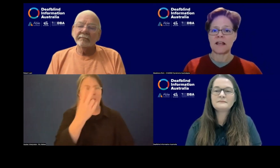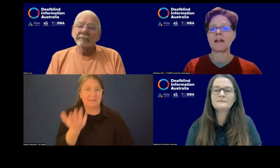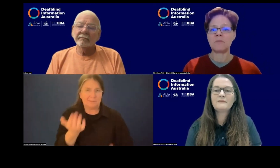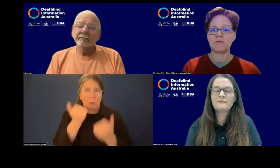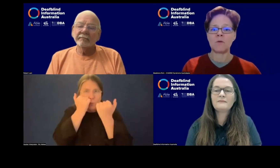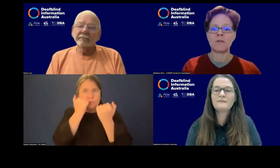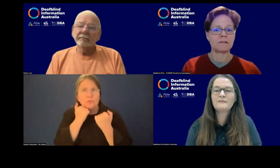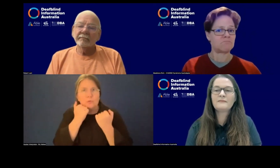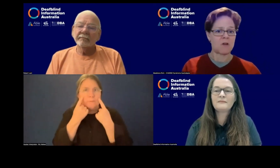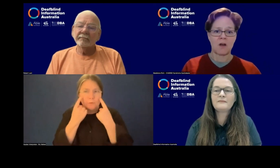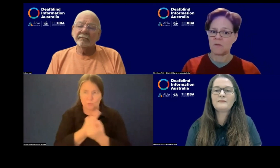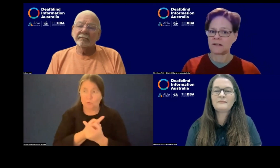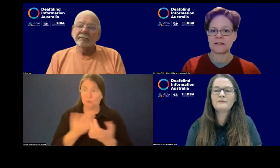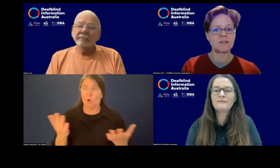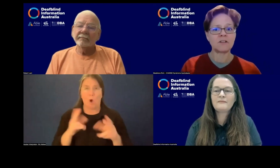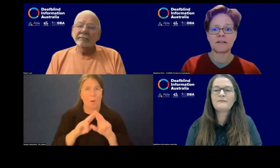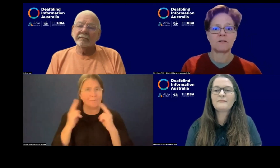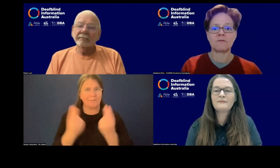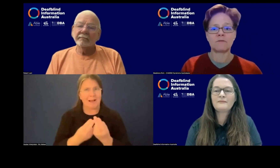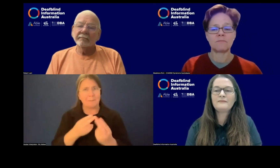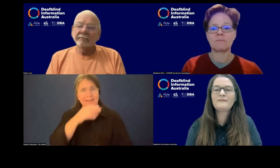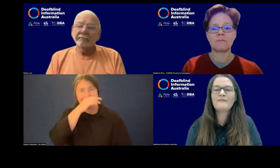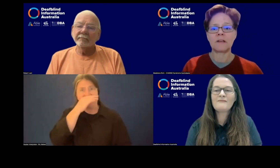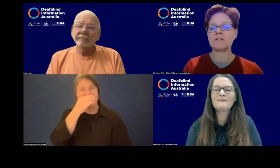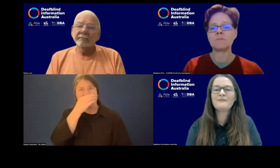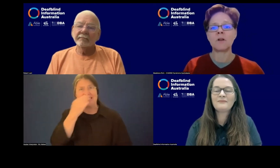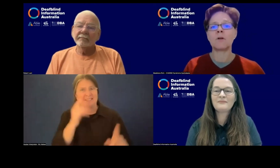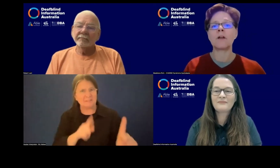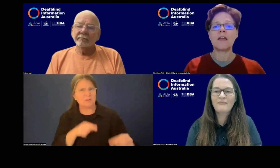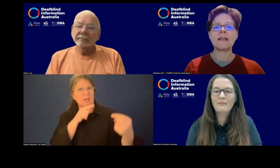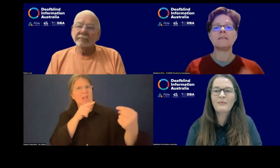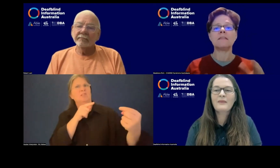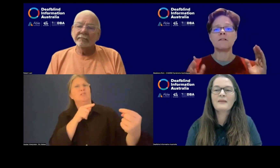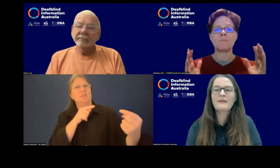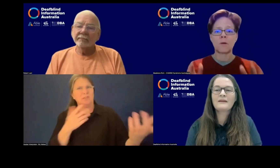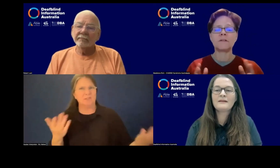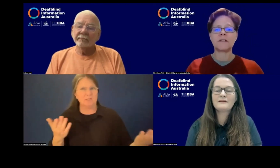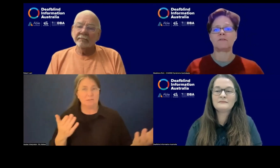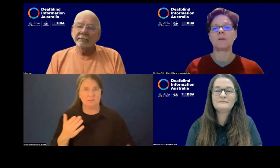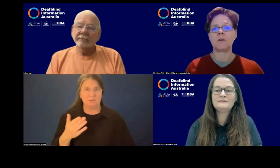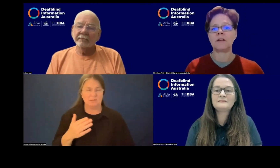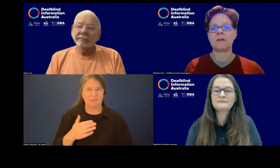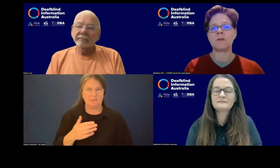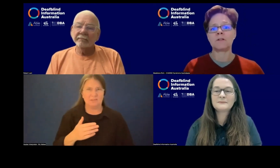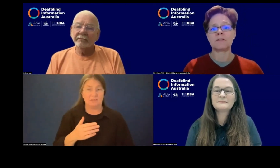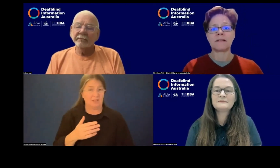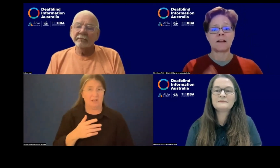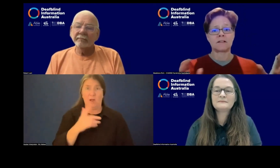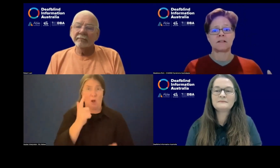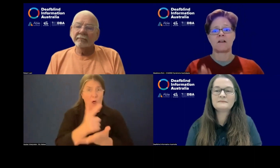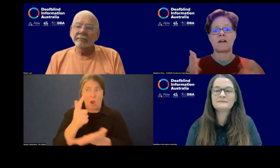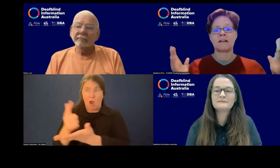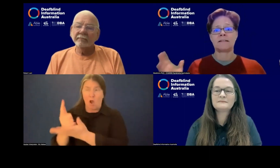had before then. My son's not deaf, he doesn't belong in the proper Deaf community because they like to